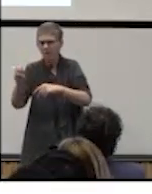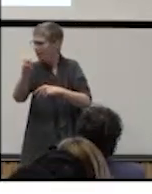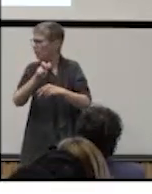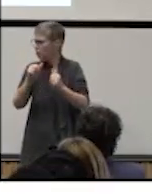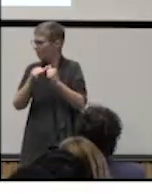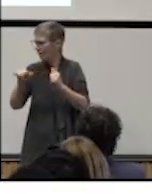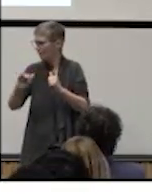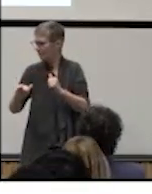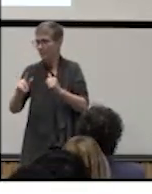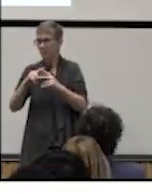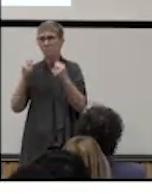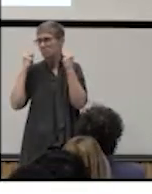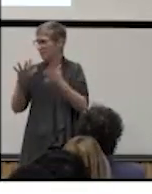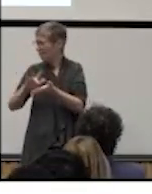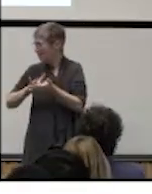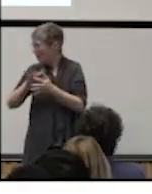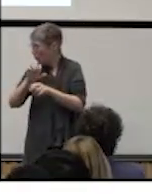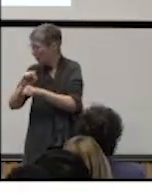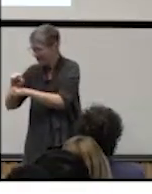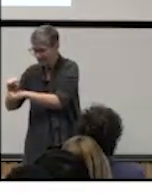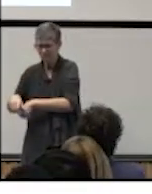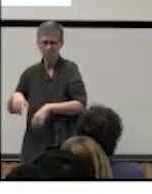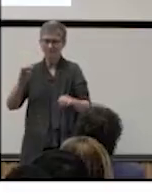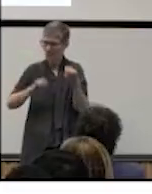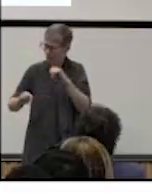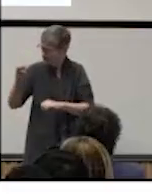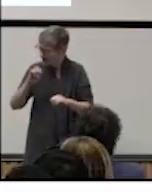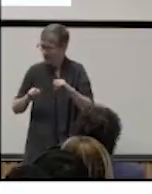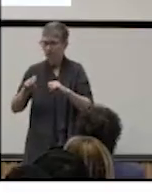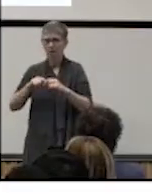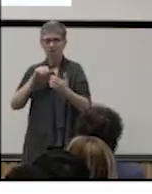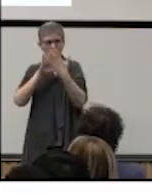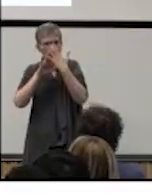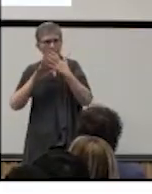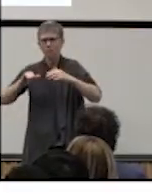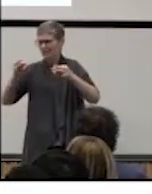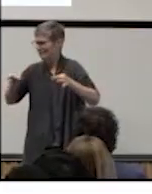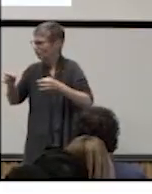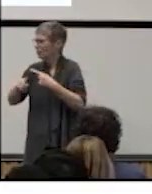They go to multiple medical appointments for an evaluation. They're faced with decisions about technology,